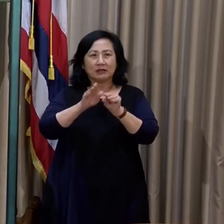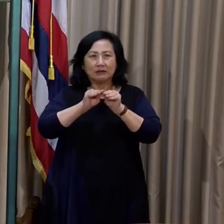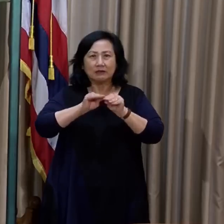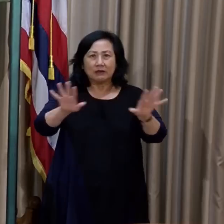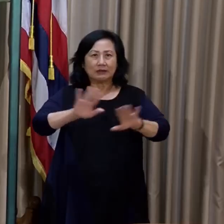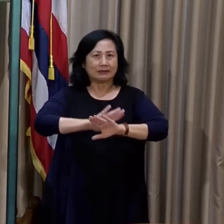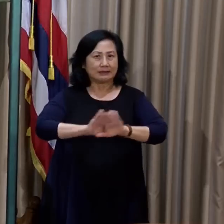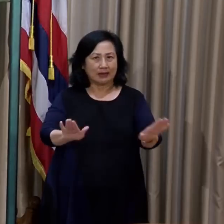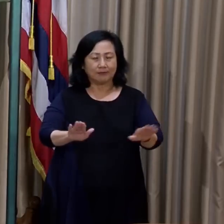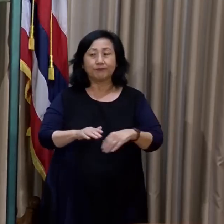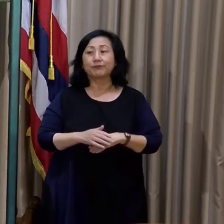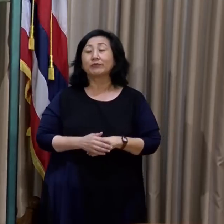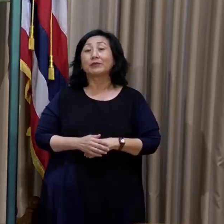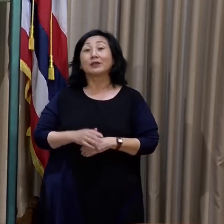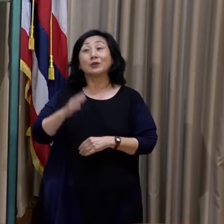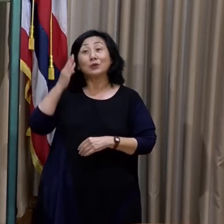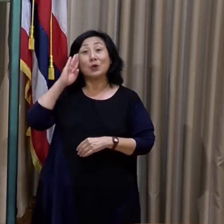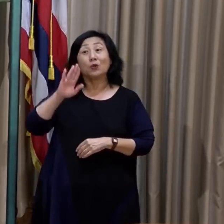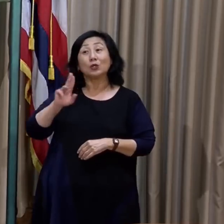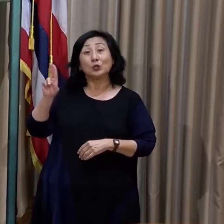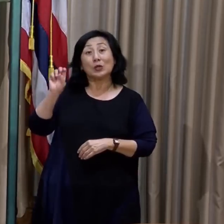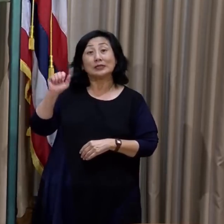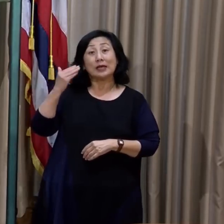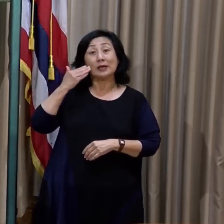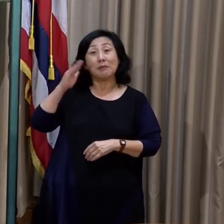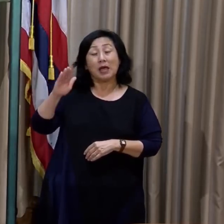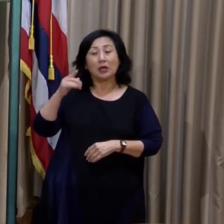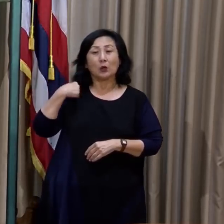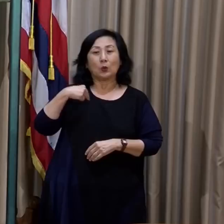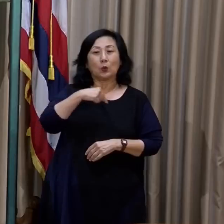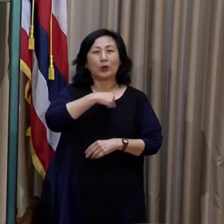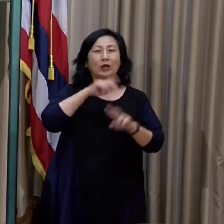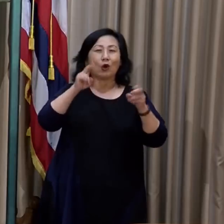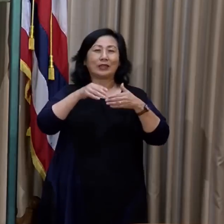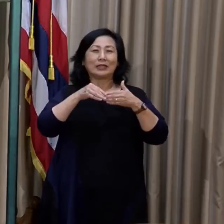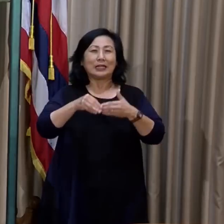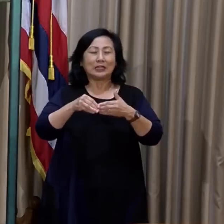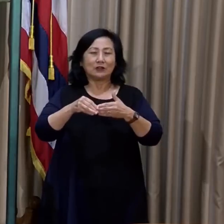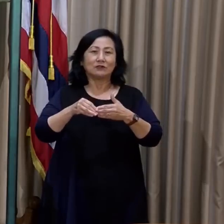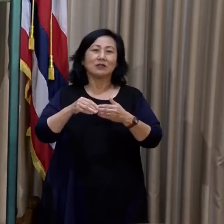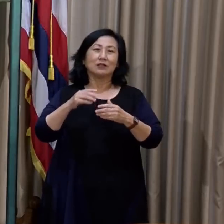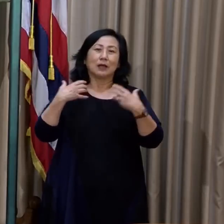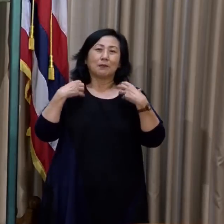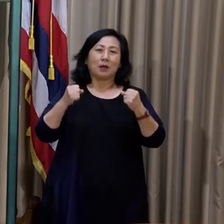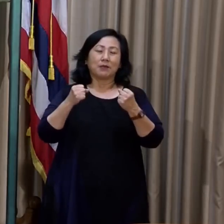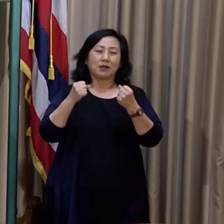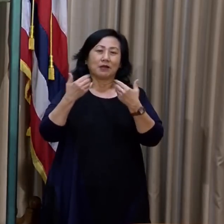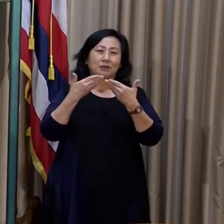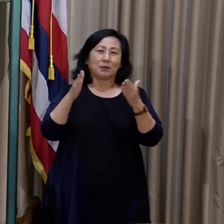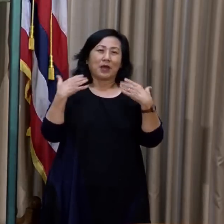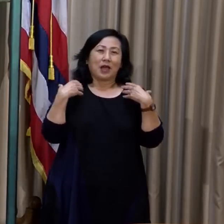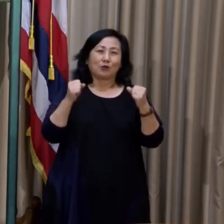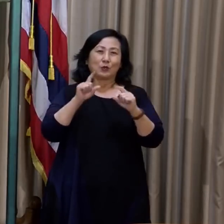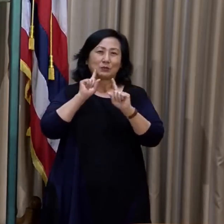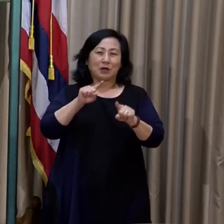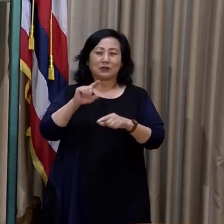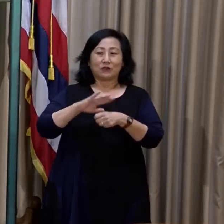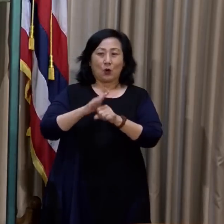CONTAIN THE VIRUS. A REMINDER, WE CONTINUE TO LEAD THE COUNTRY IN THE PUBLIC HEALTH